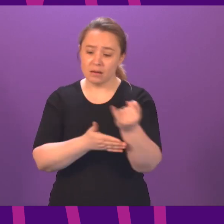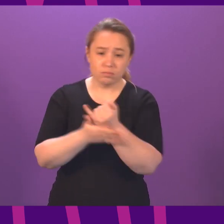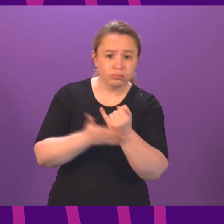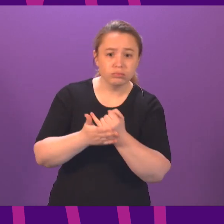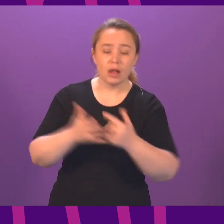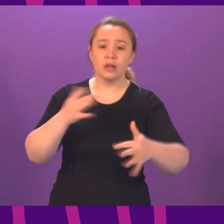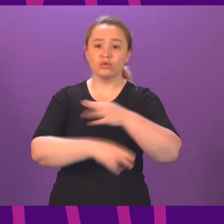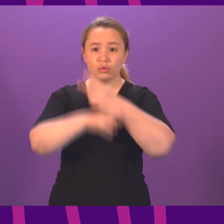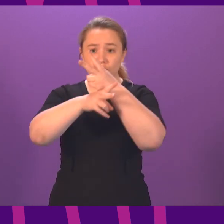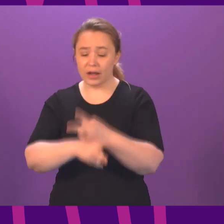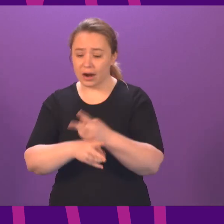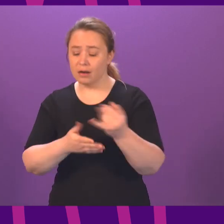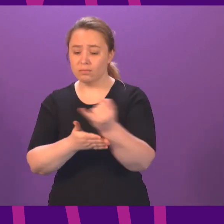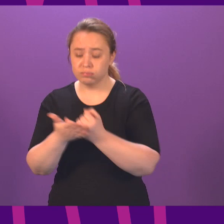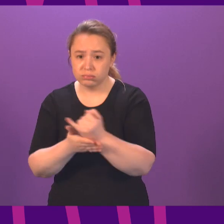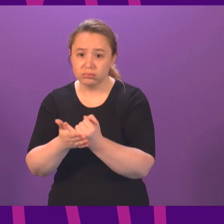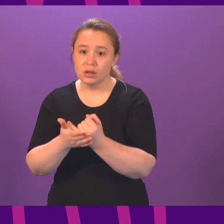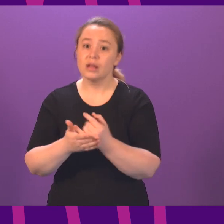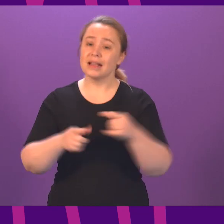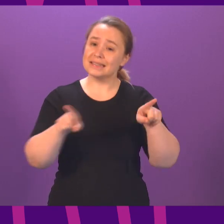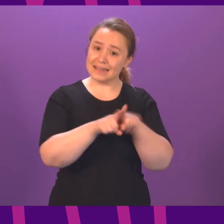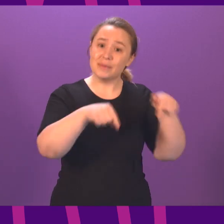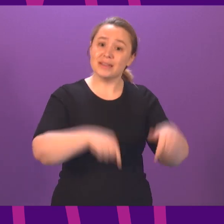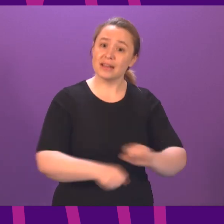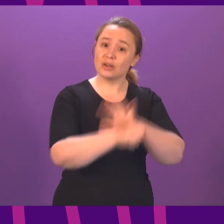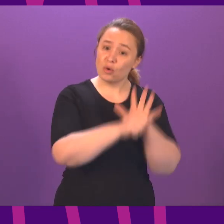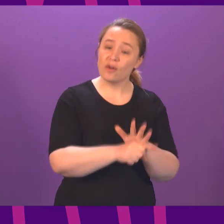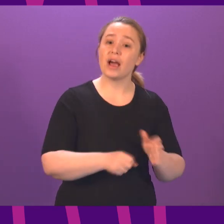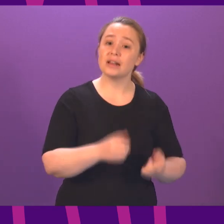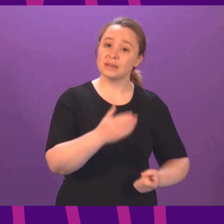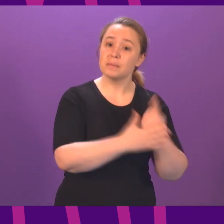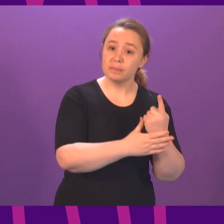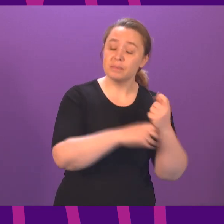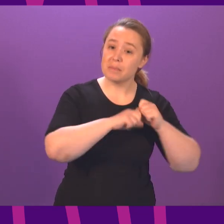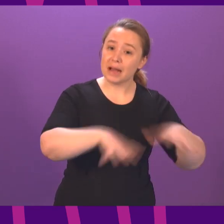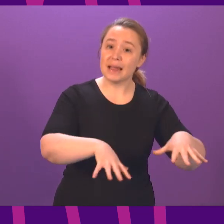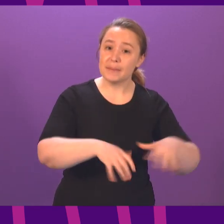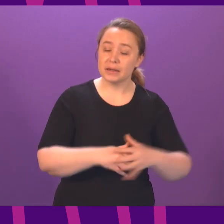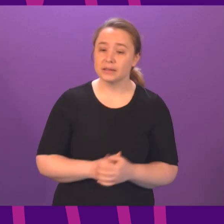areas of challenge in the pandemic. If the Scottish Government had acted in advance,